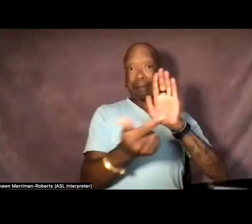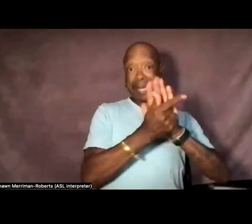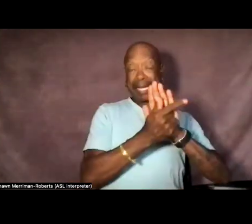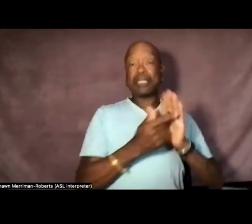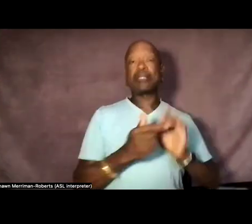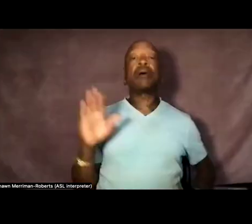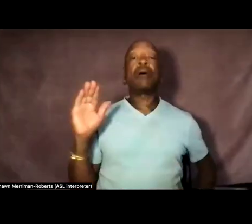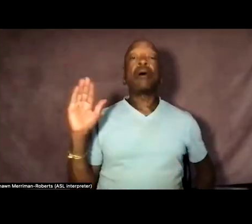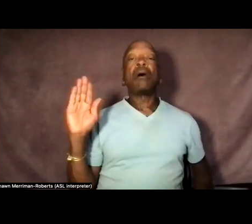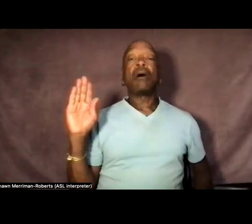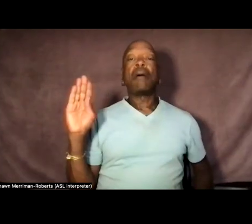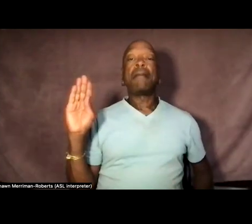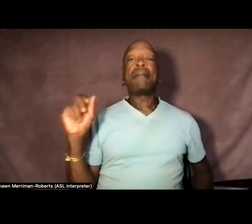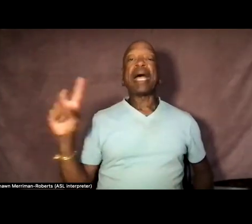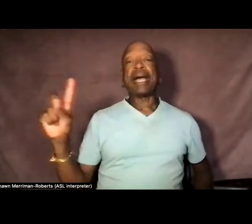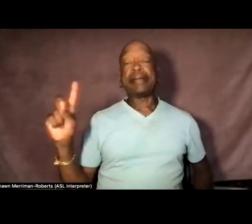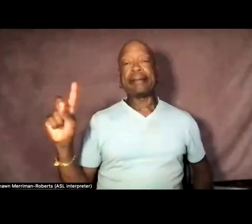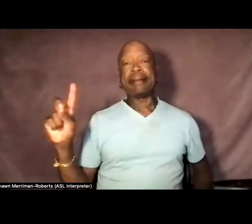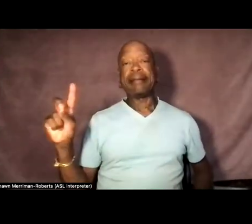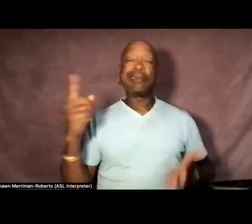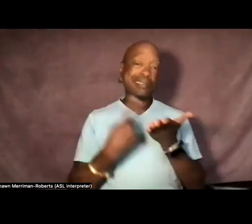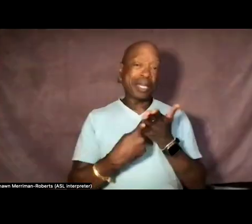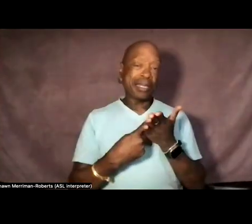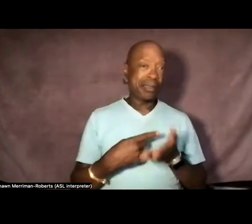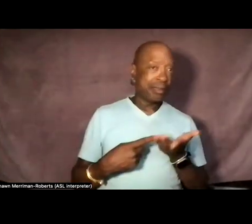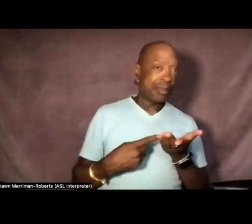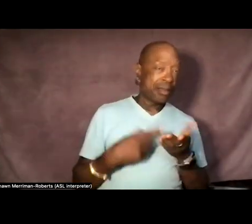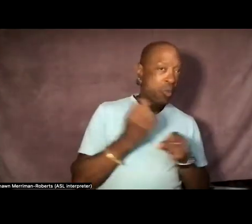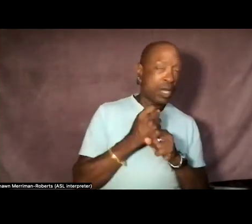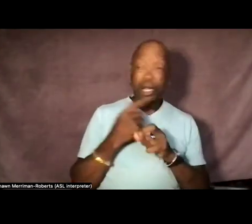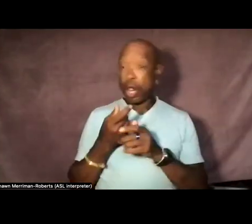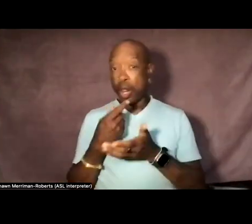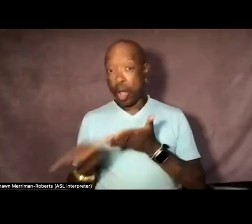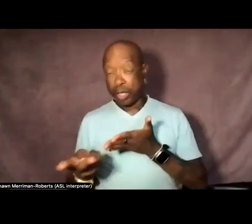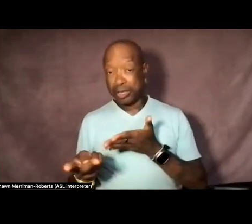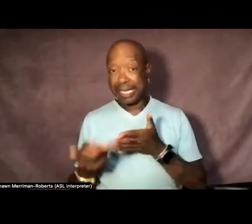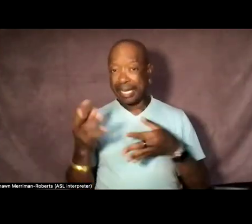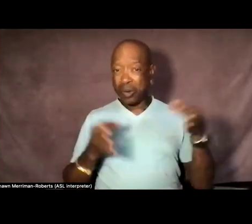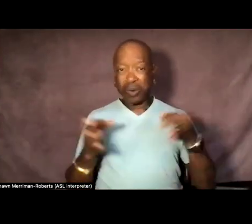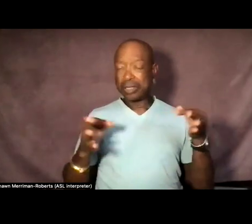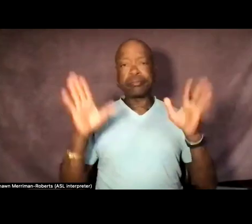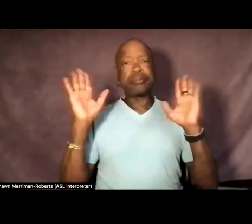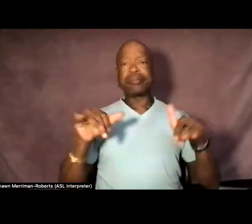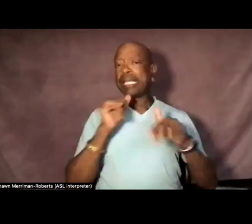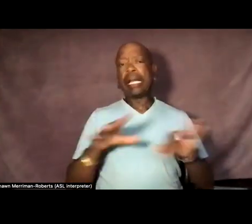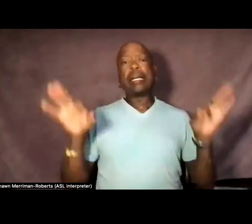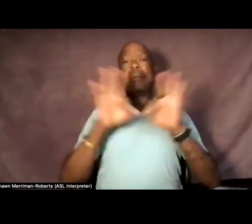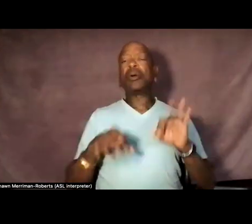serious debating what can be won or lost in court is moot mask bans kill high-risk people and once